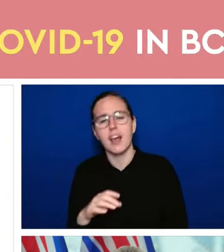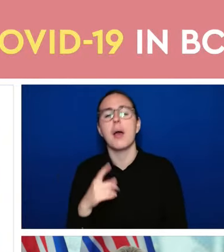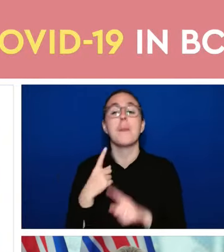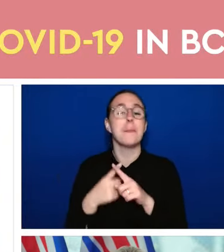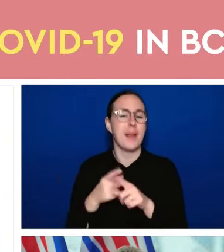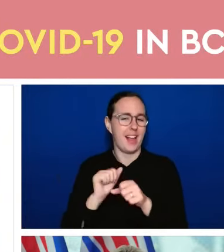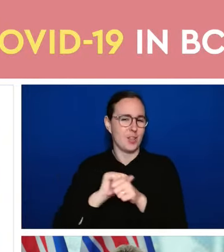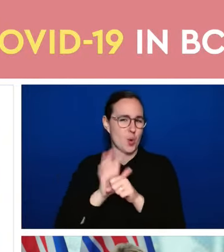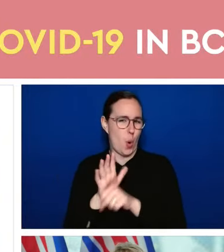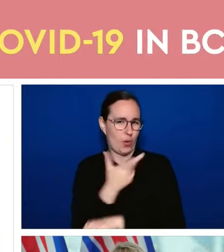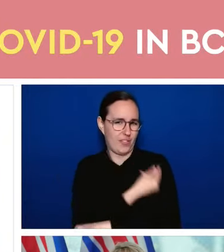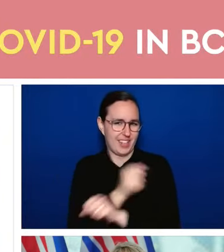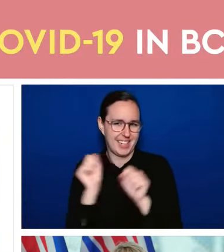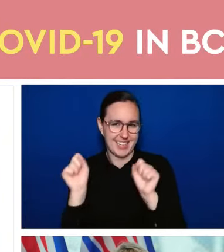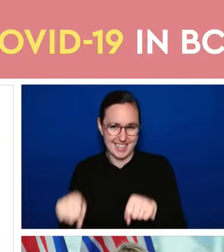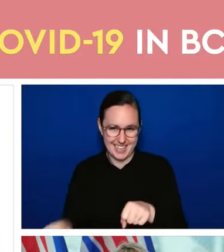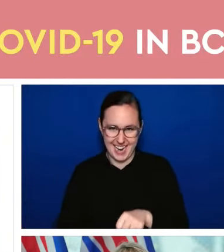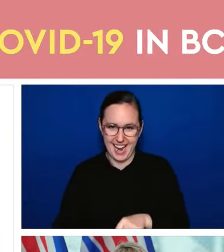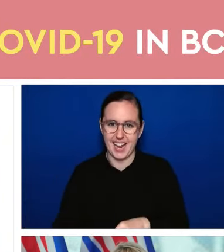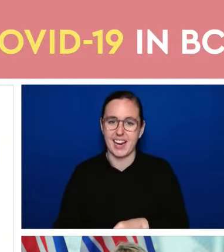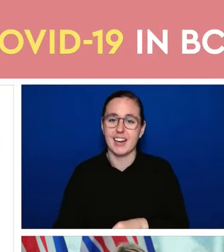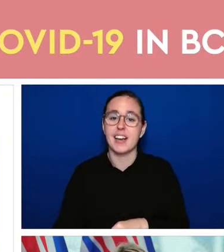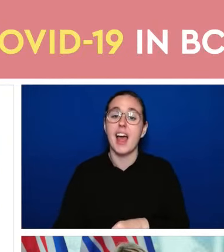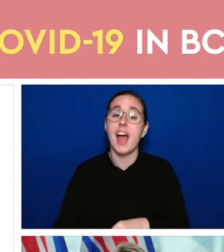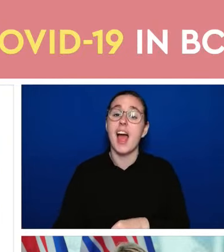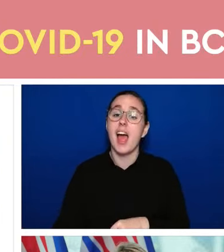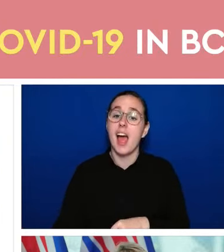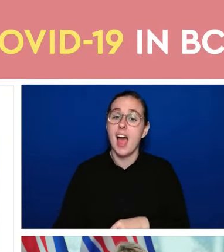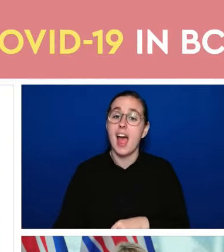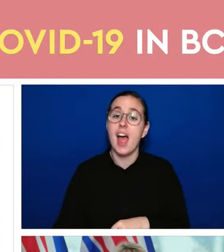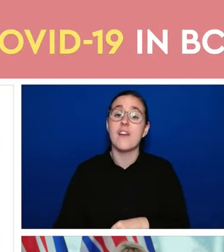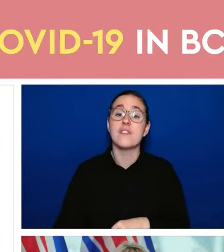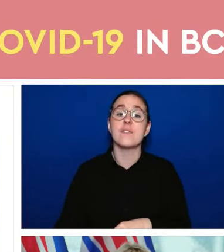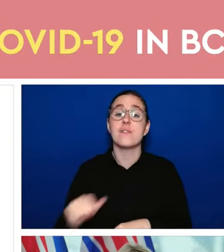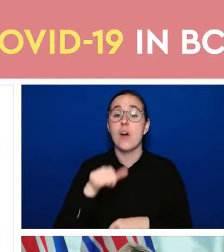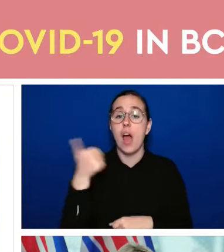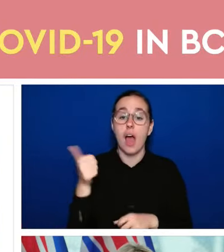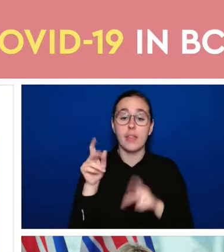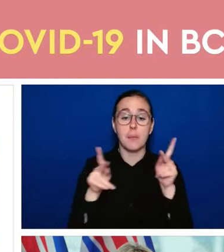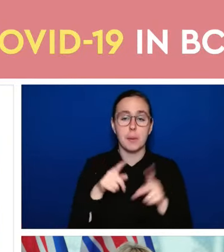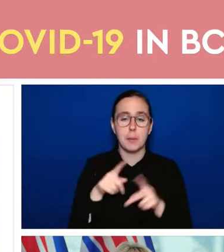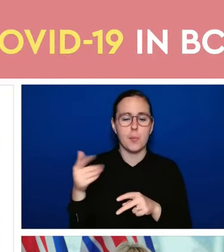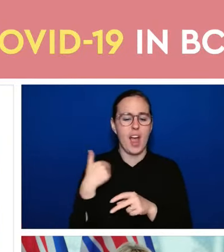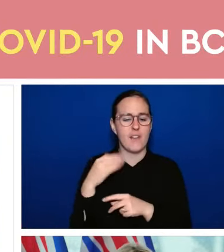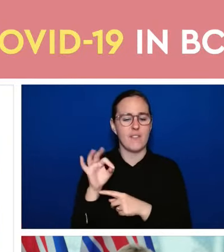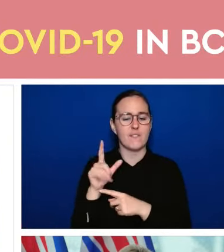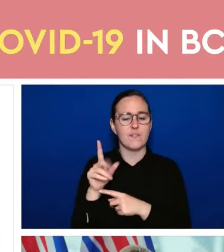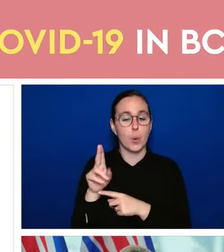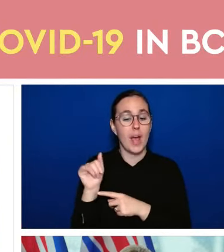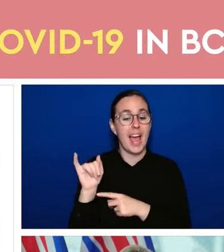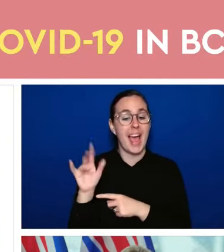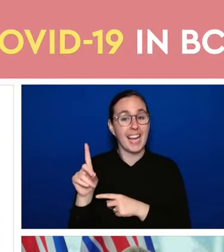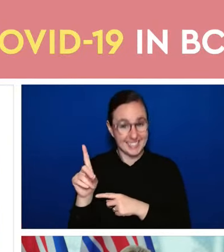the community. Itself the fluid the adjuvanted vaccine is very effective at giving extra